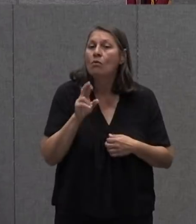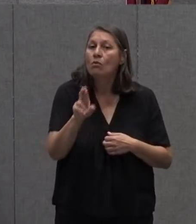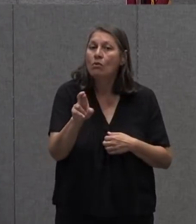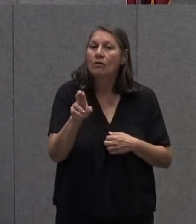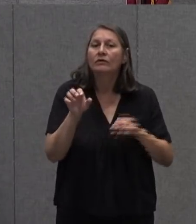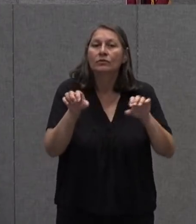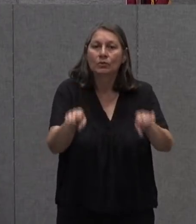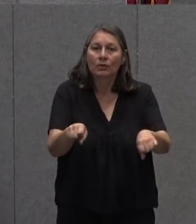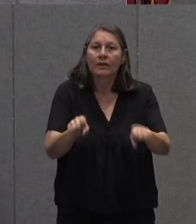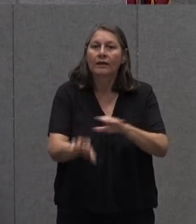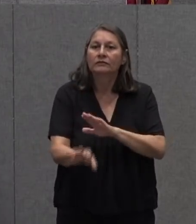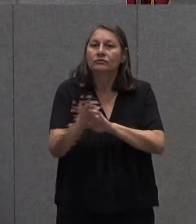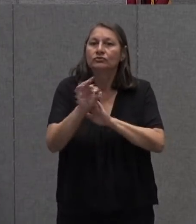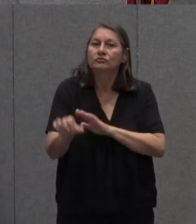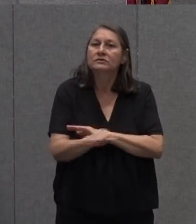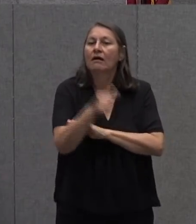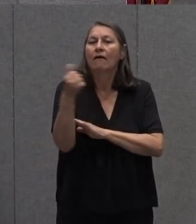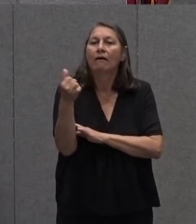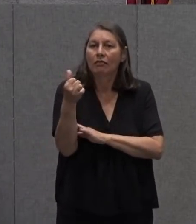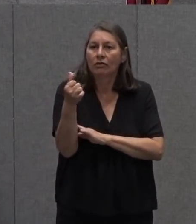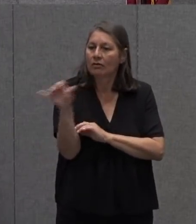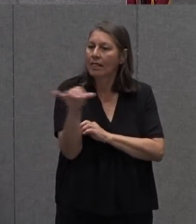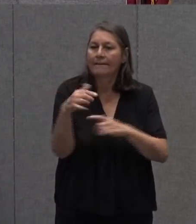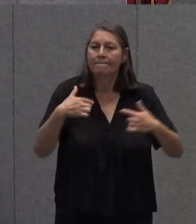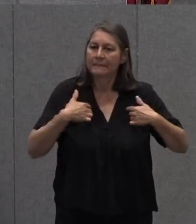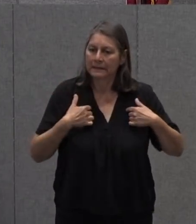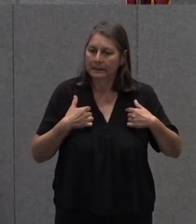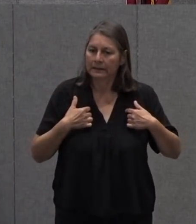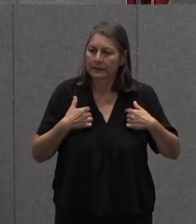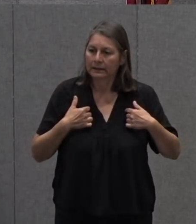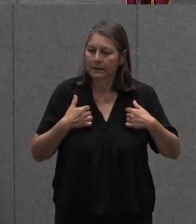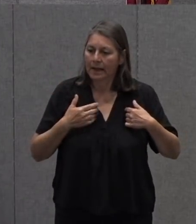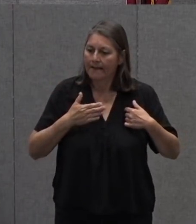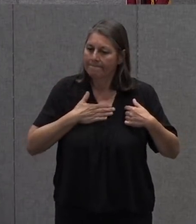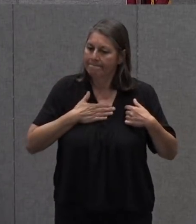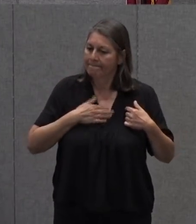Something about something that is personal to you, like my love of ice cream.